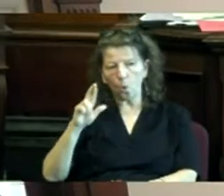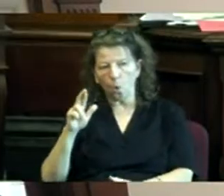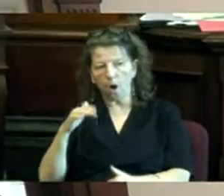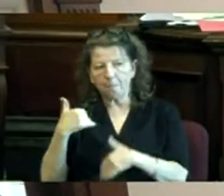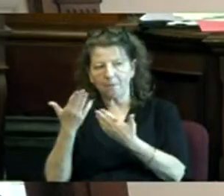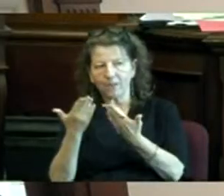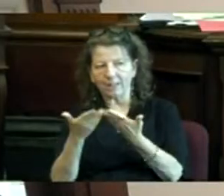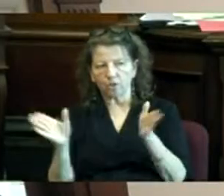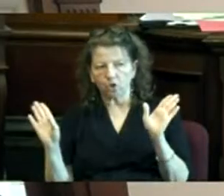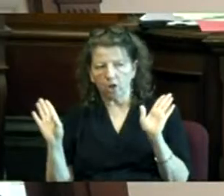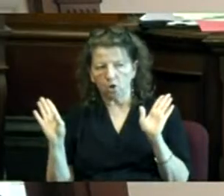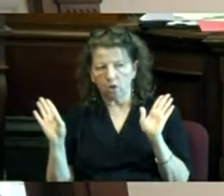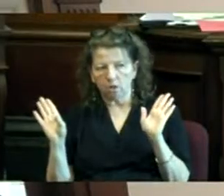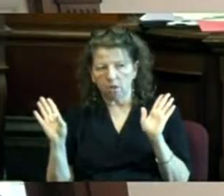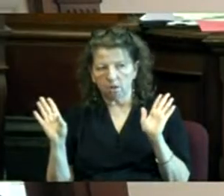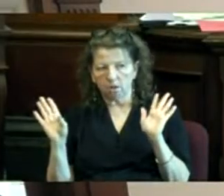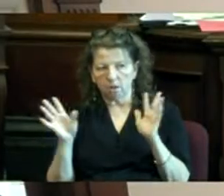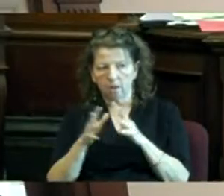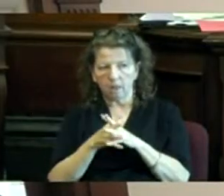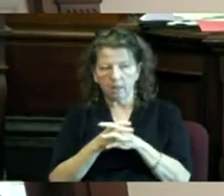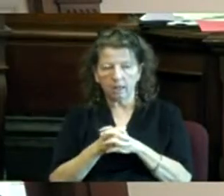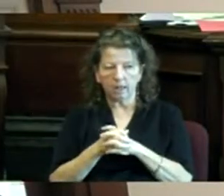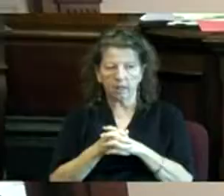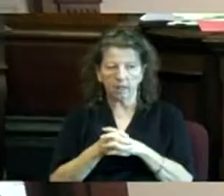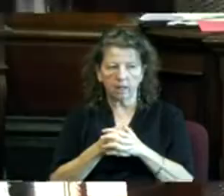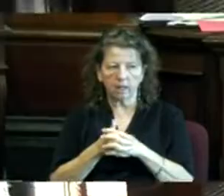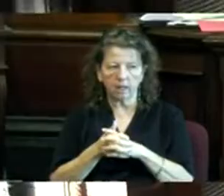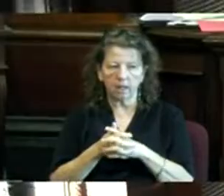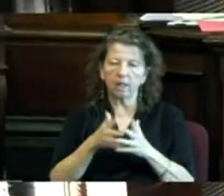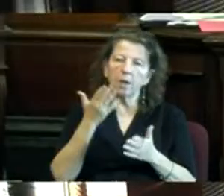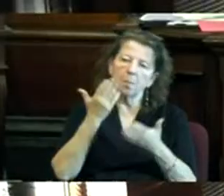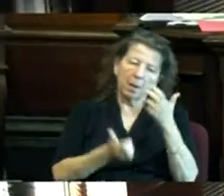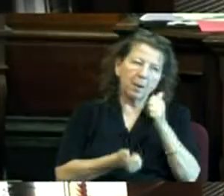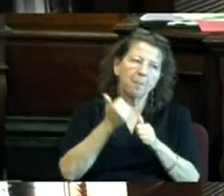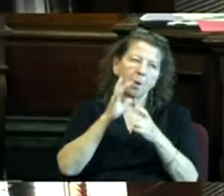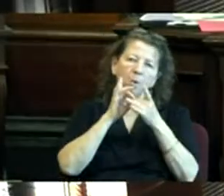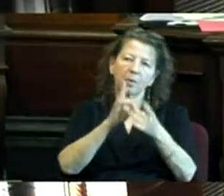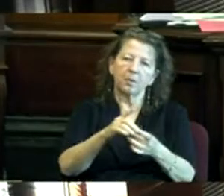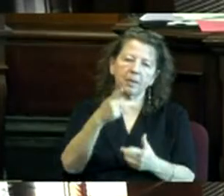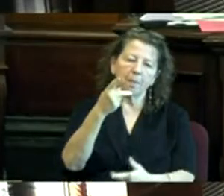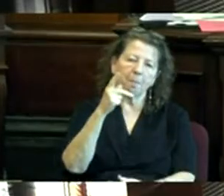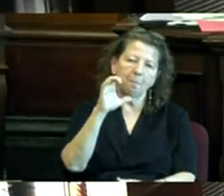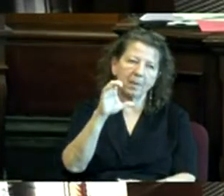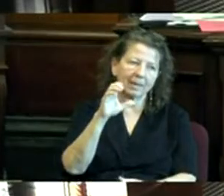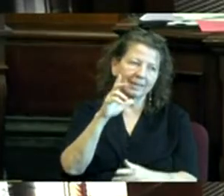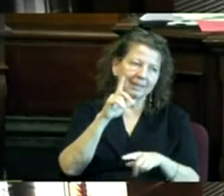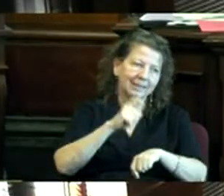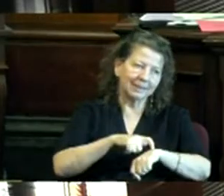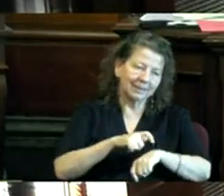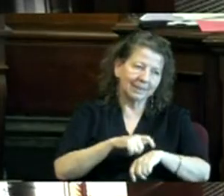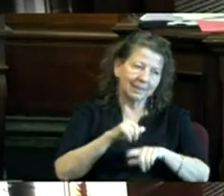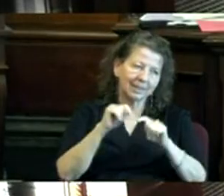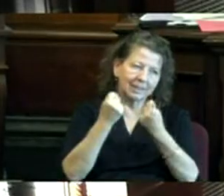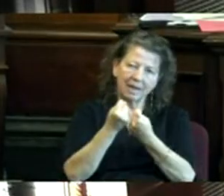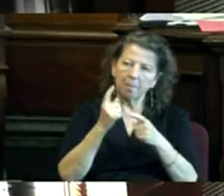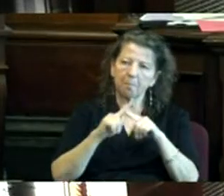Are they going to be with the Pic team or are they going to be providing just general services